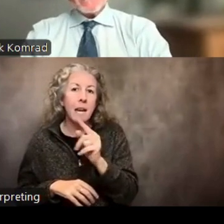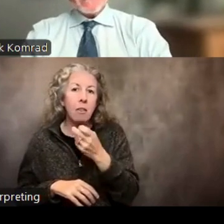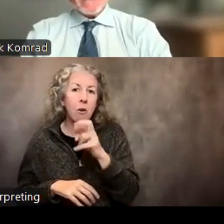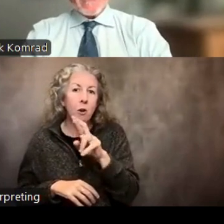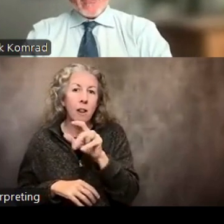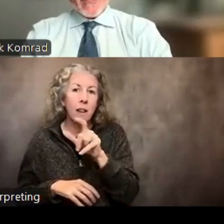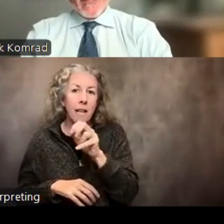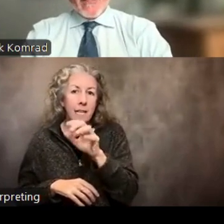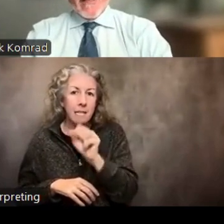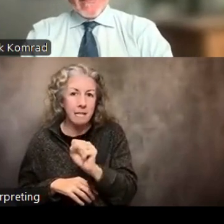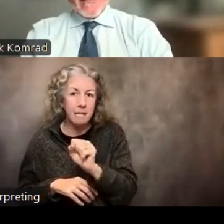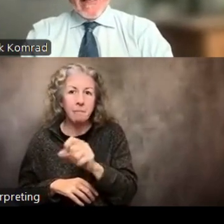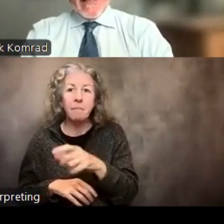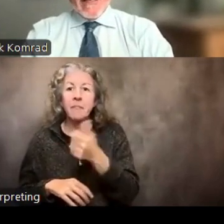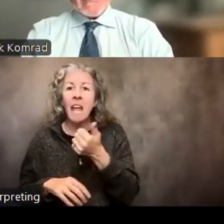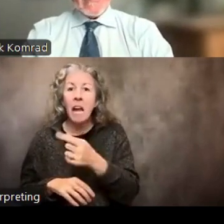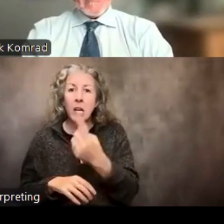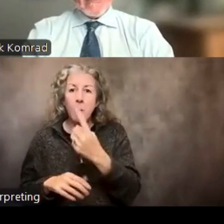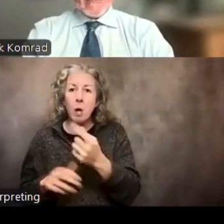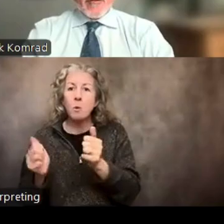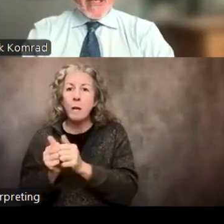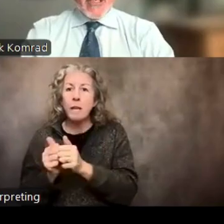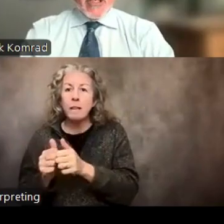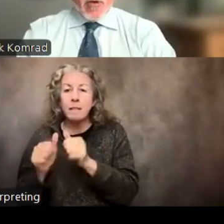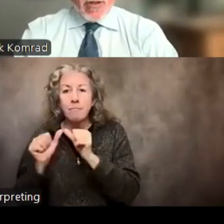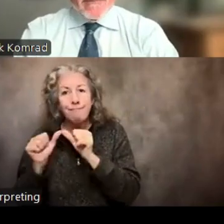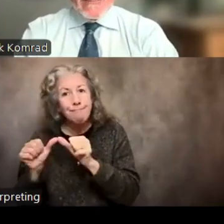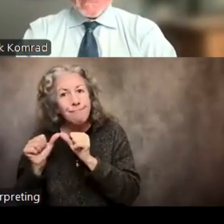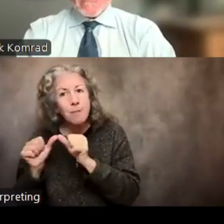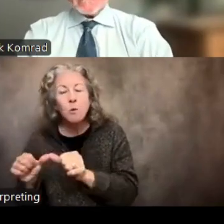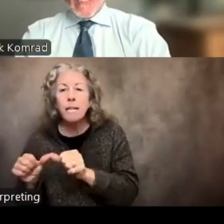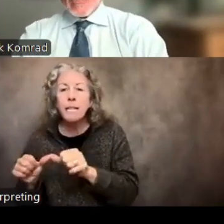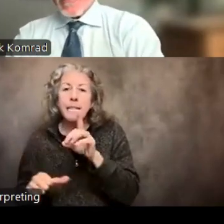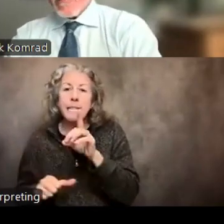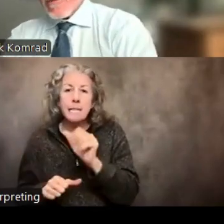and disability that is irremediable and intolerable,